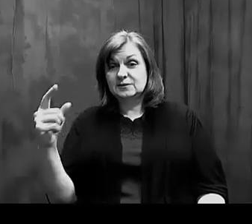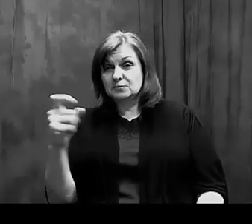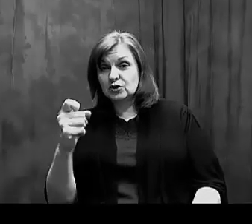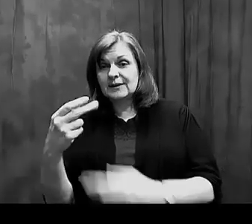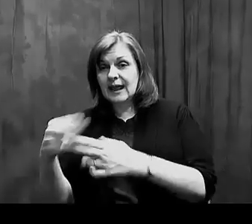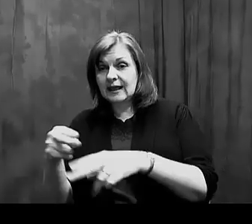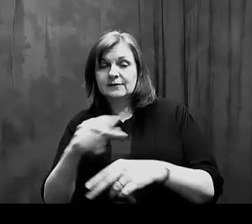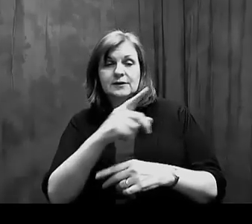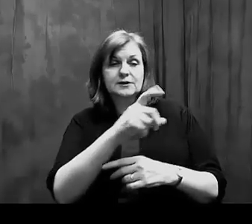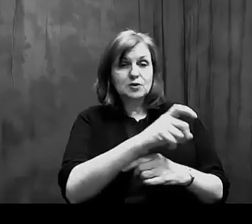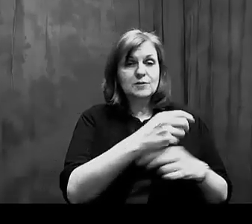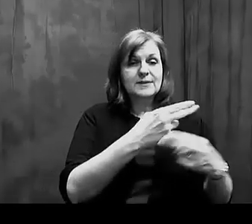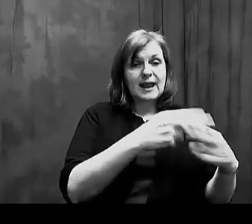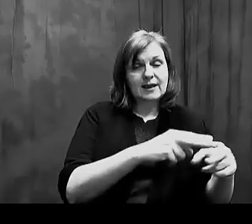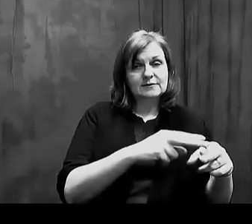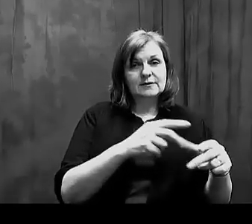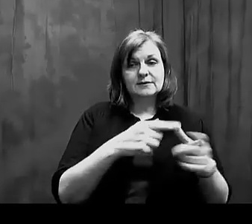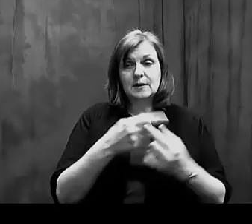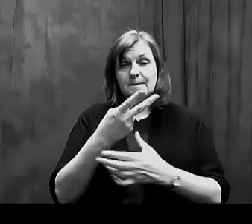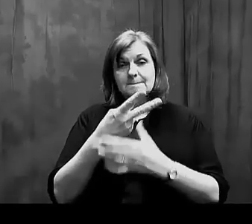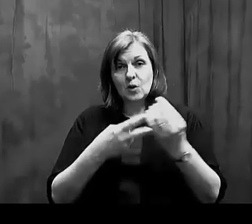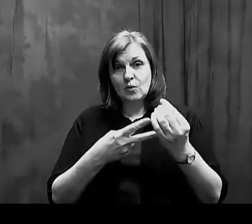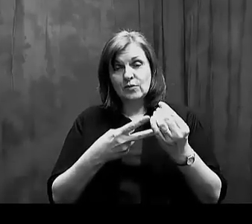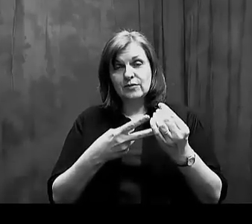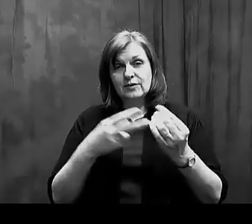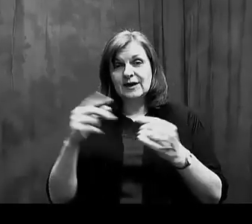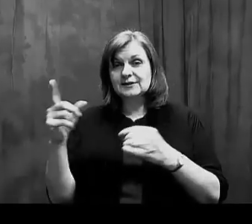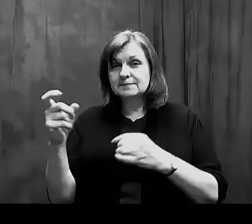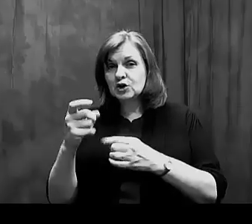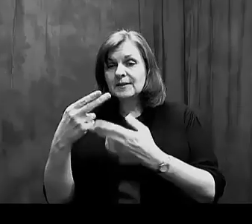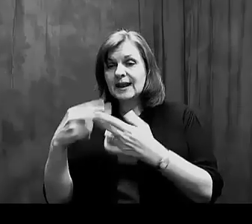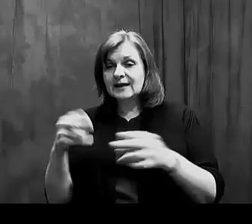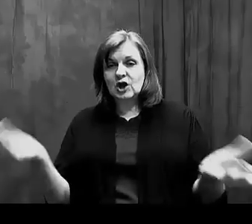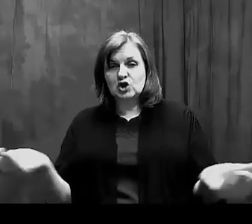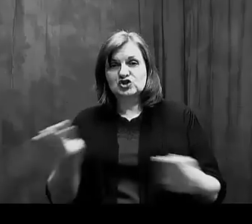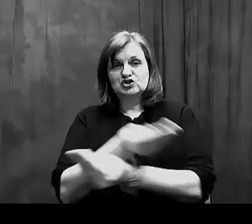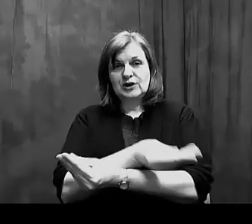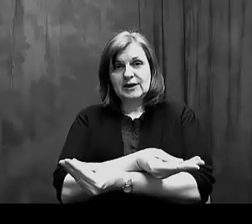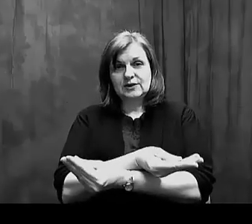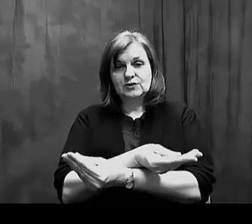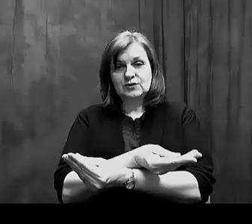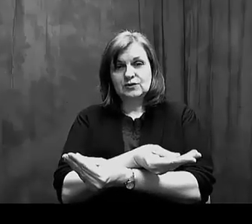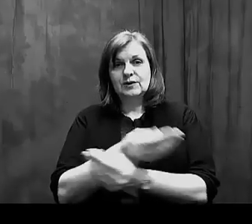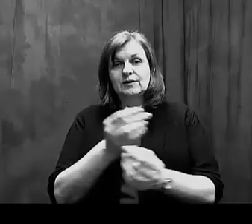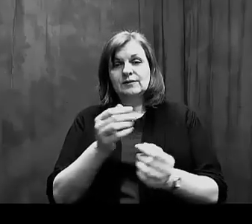if this is the case and it's very difficult to mate rights and reproduce